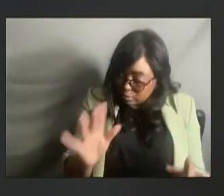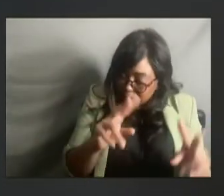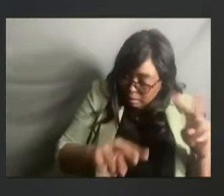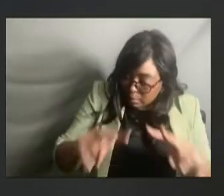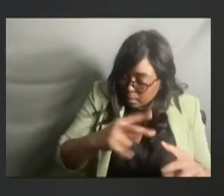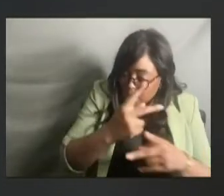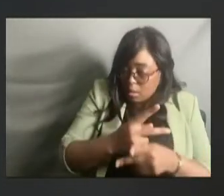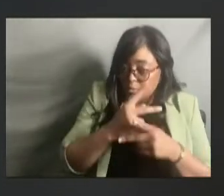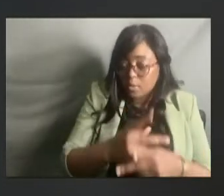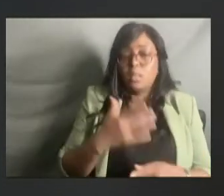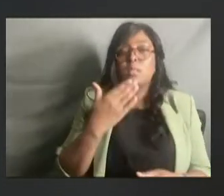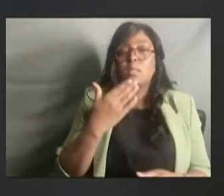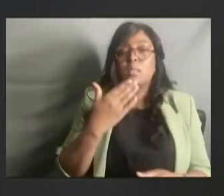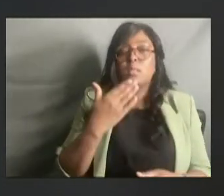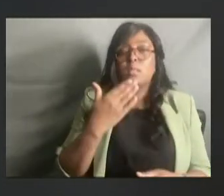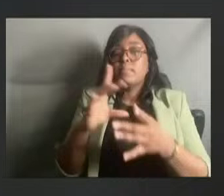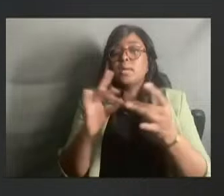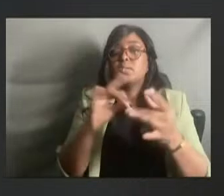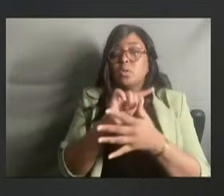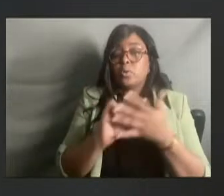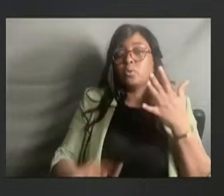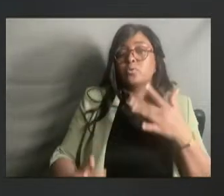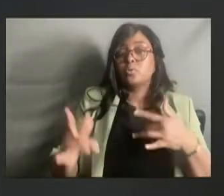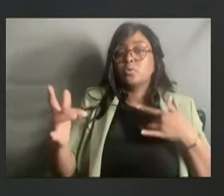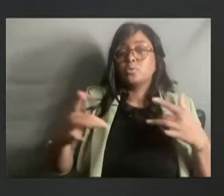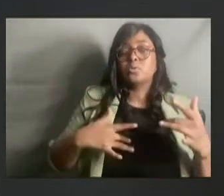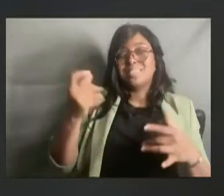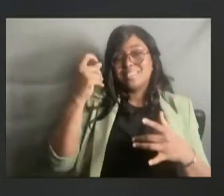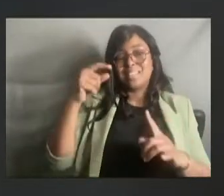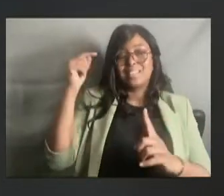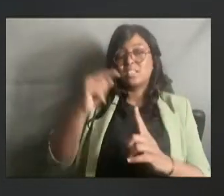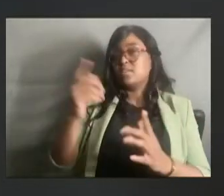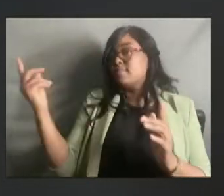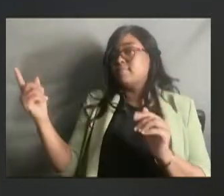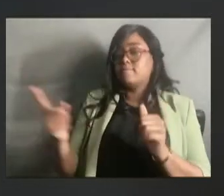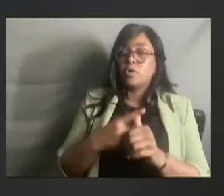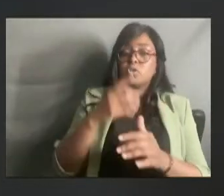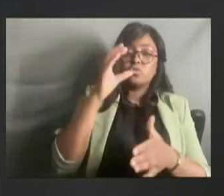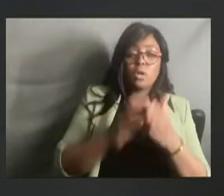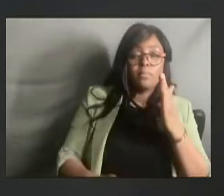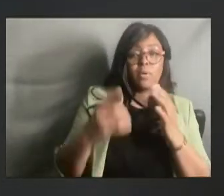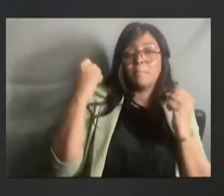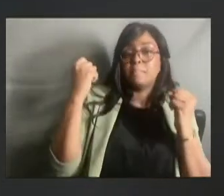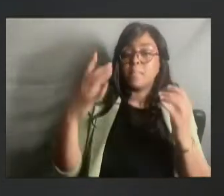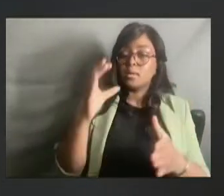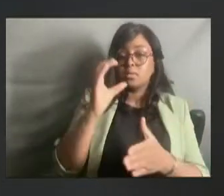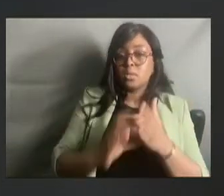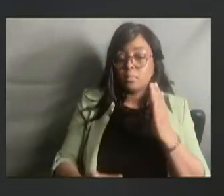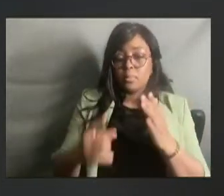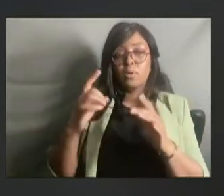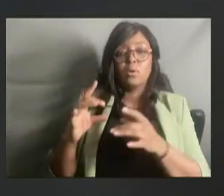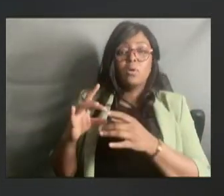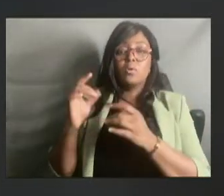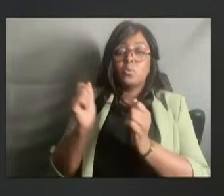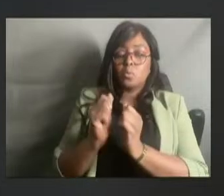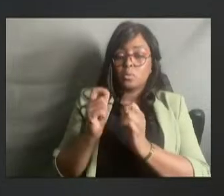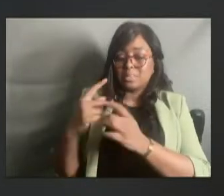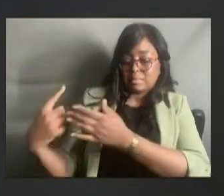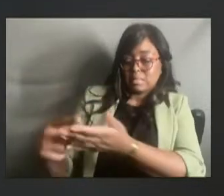lightly. So thank you for elevating those concerns. And just know that this is the first